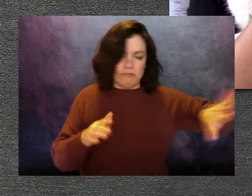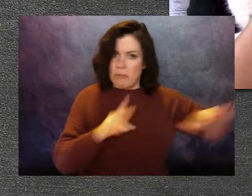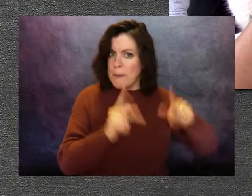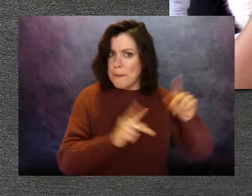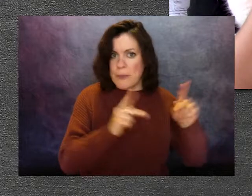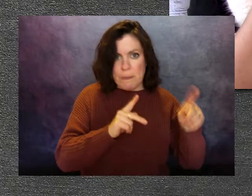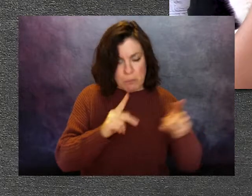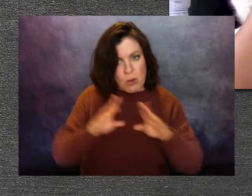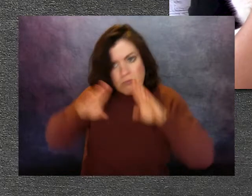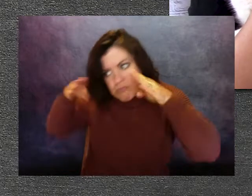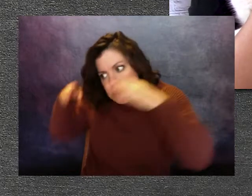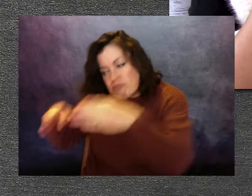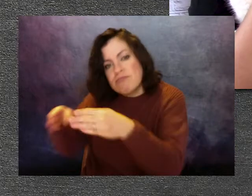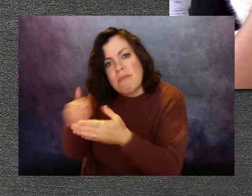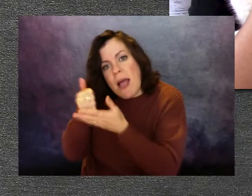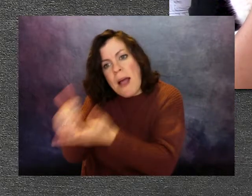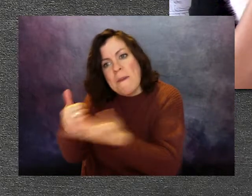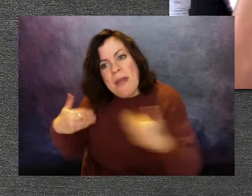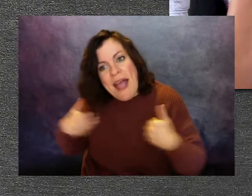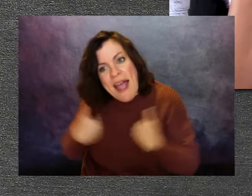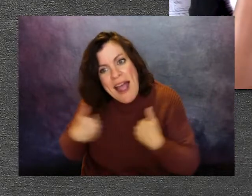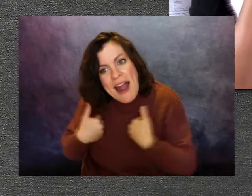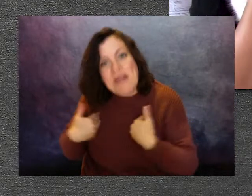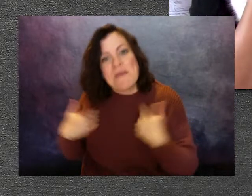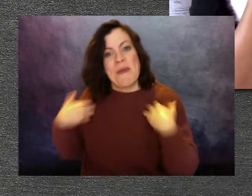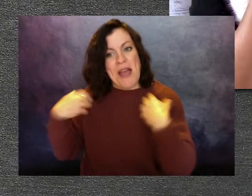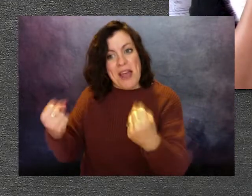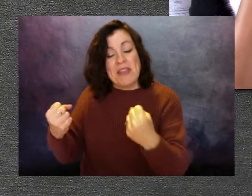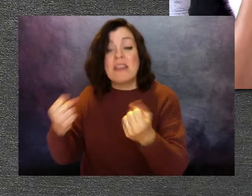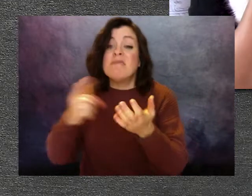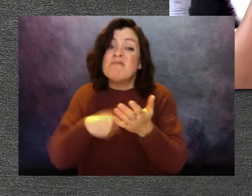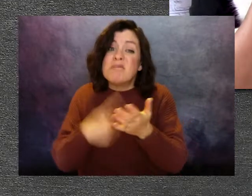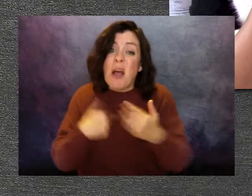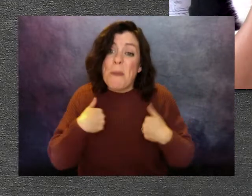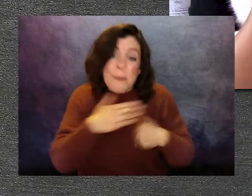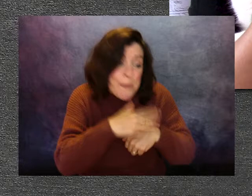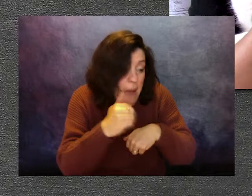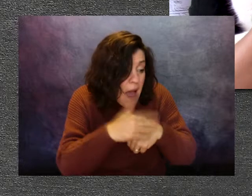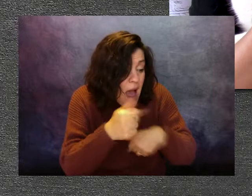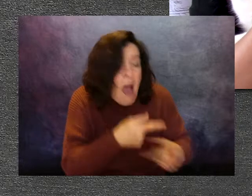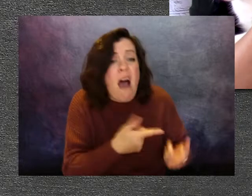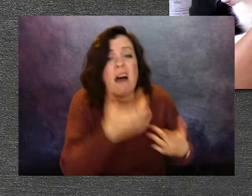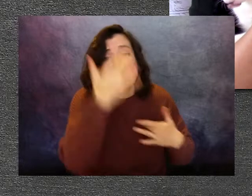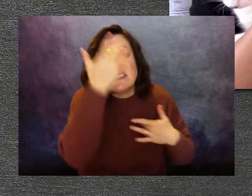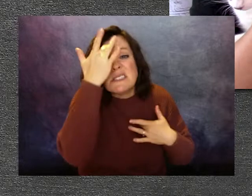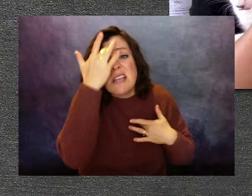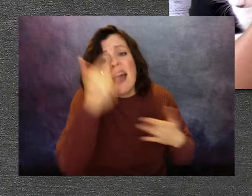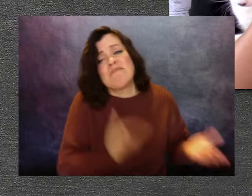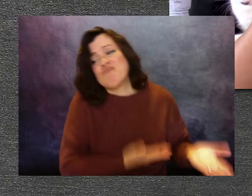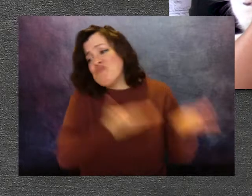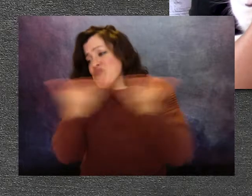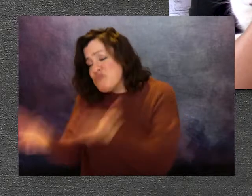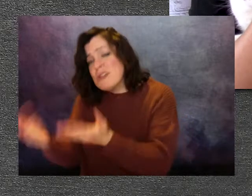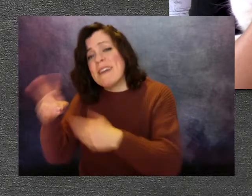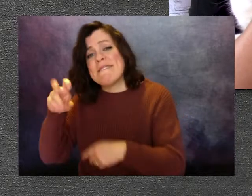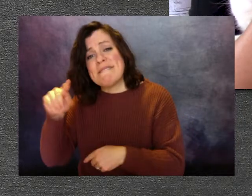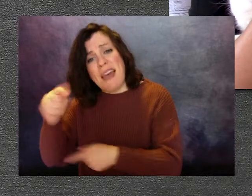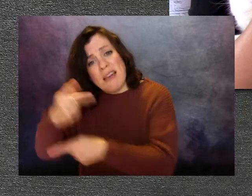And sometimes when animals are sick, they go see a Veterinarian. Just like if you're sick sometimes you might go to a doctor.